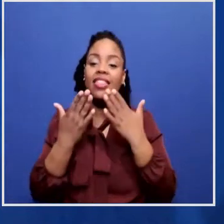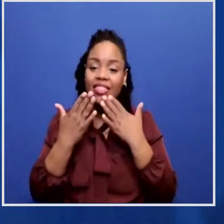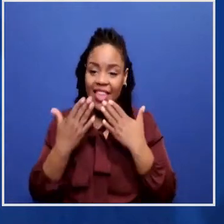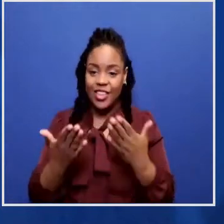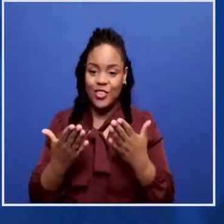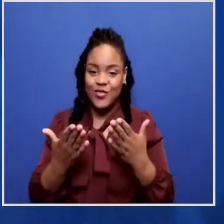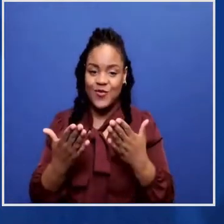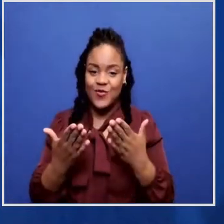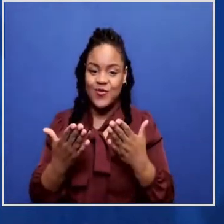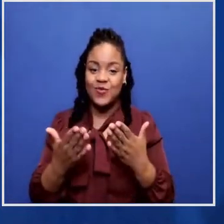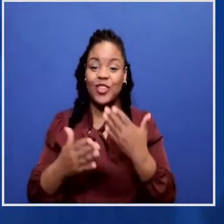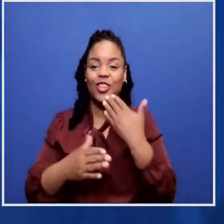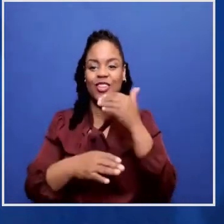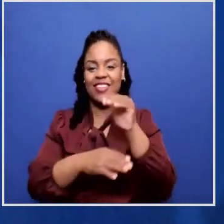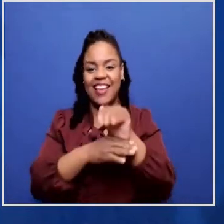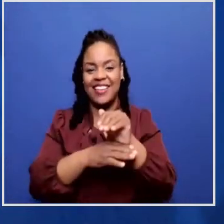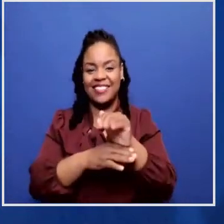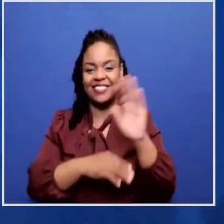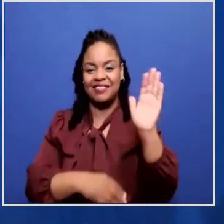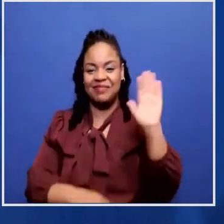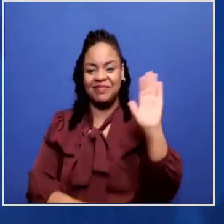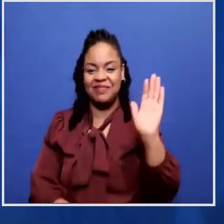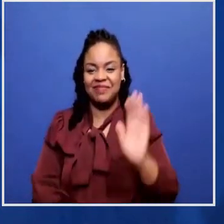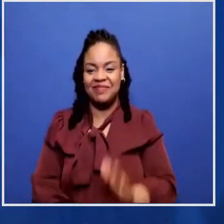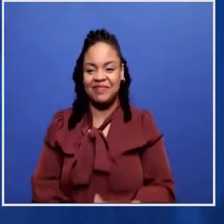THANK YOU.